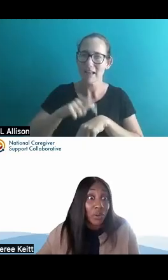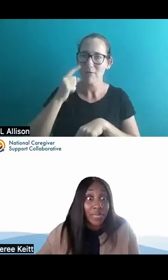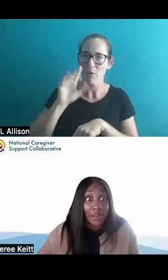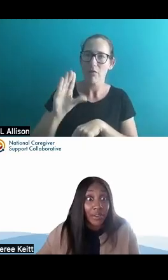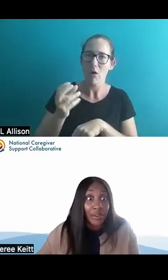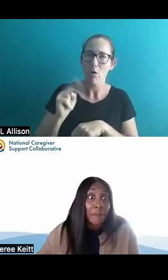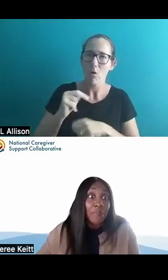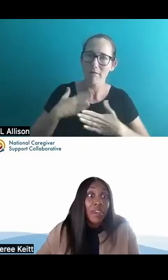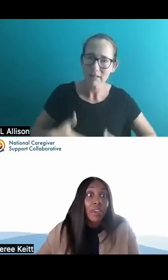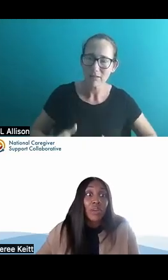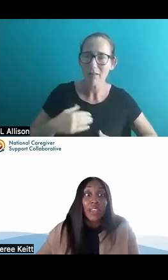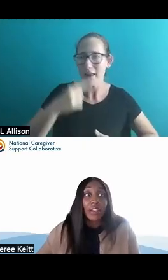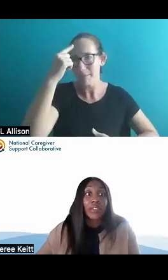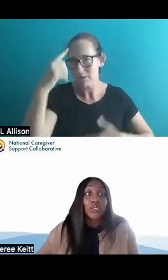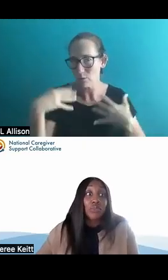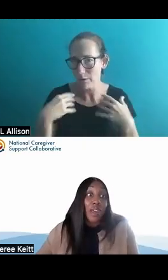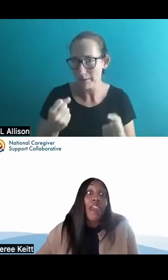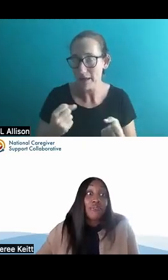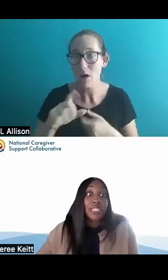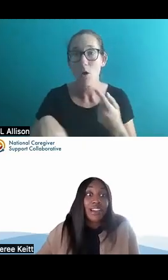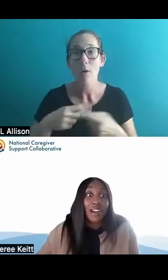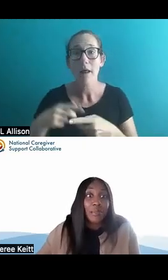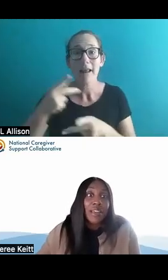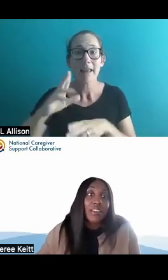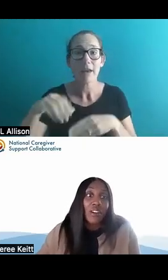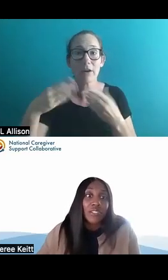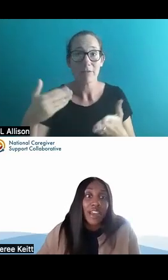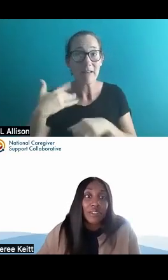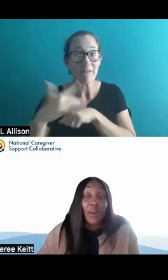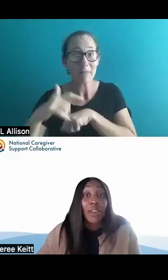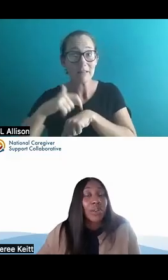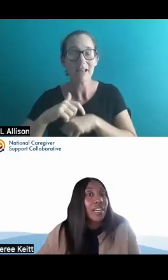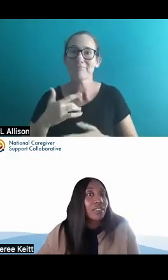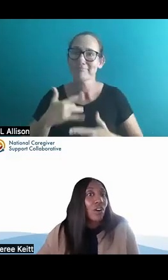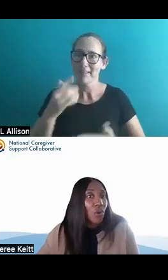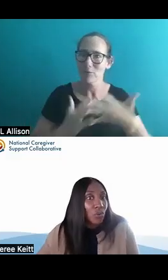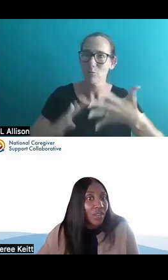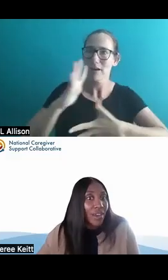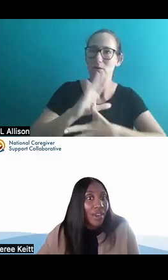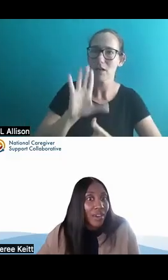well-being. And when caregivers do have free time, they often have to prioritize their own